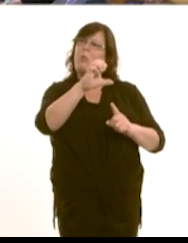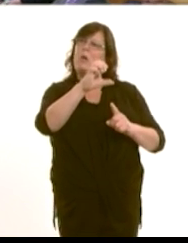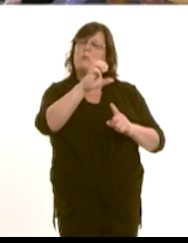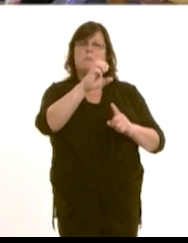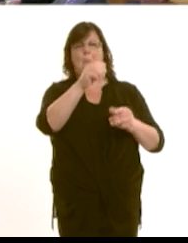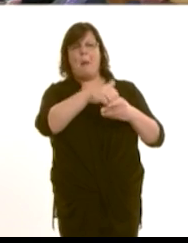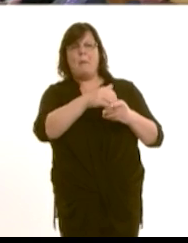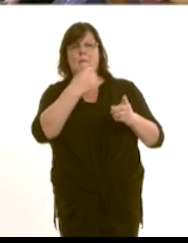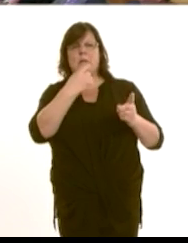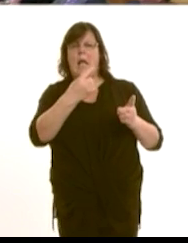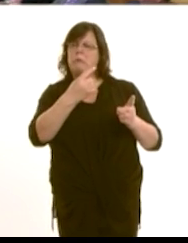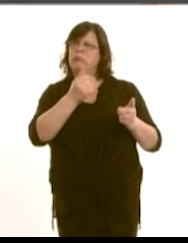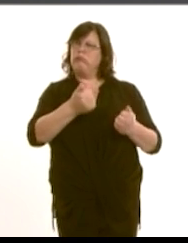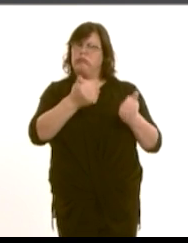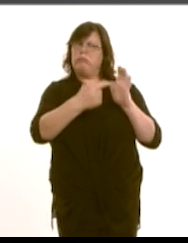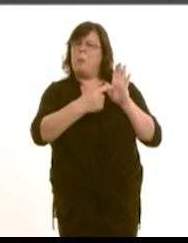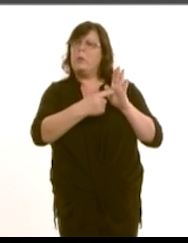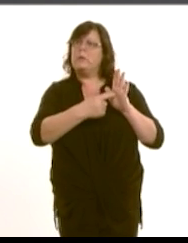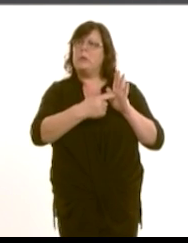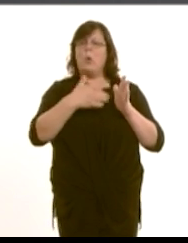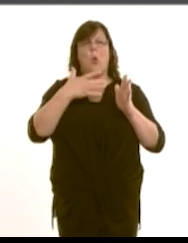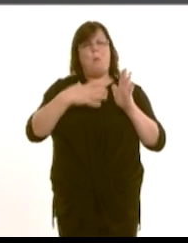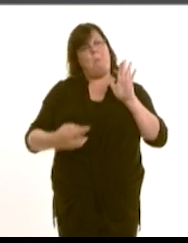important ones. Transparency is paramount.